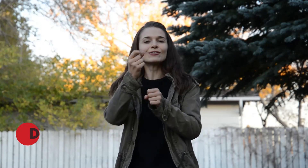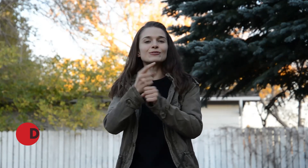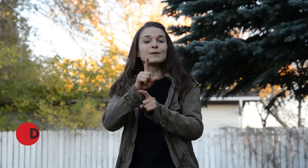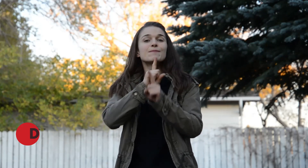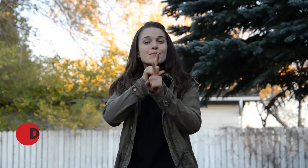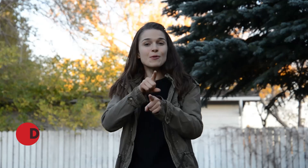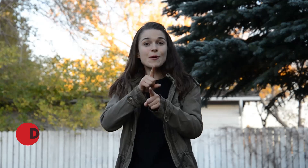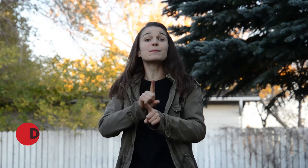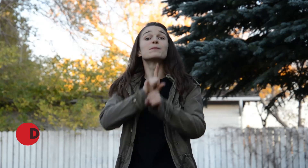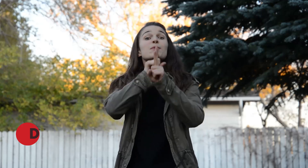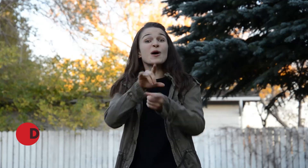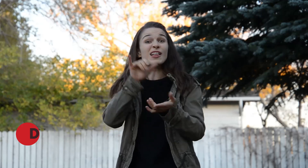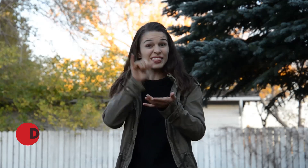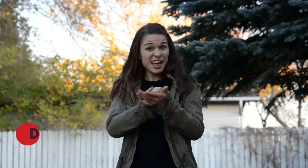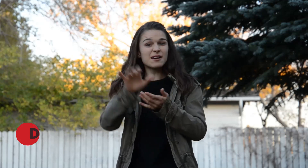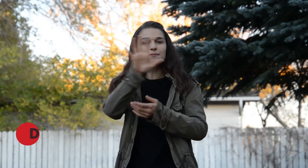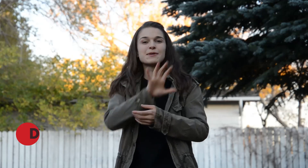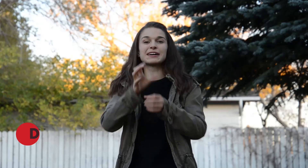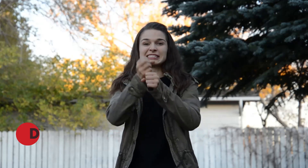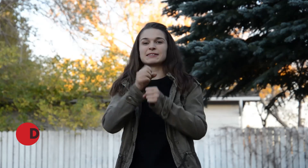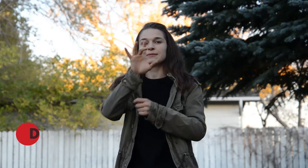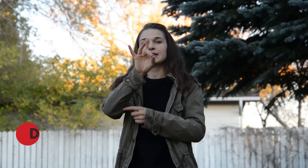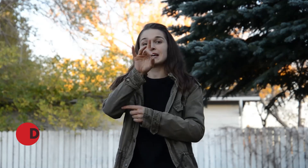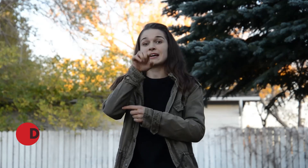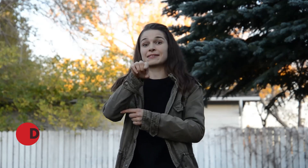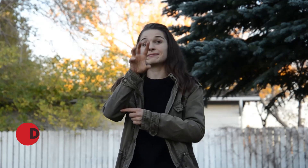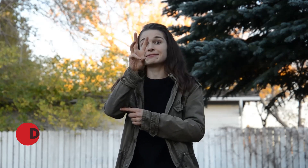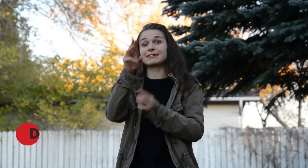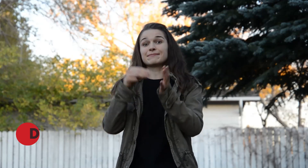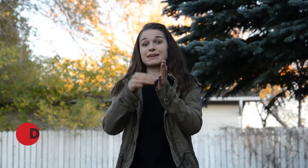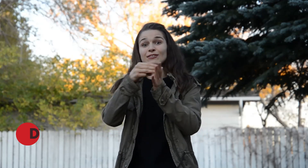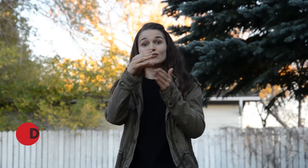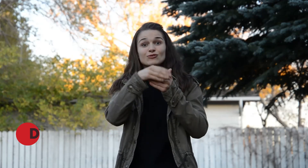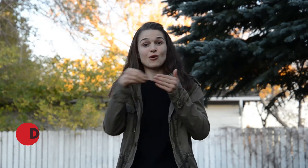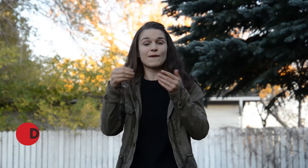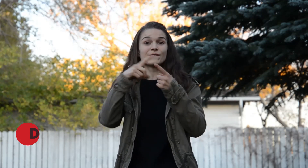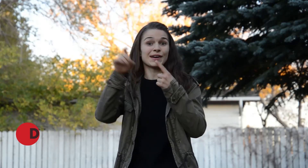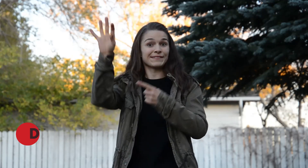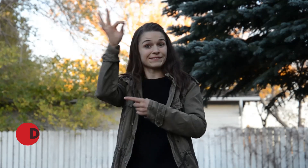annual report, reported getting $8.6 million dollars from the